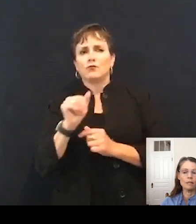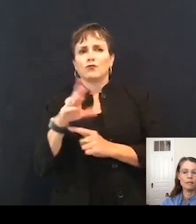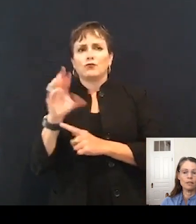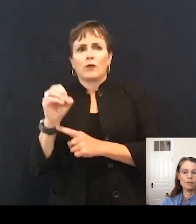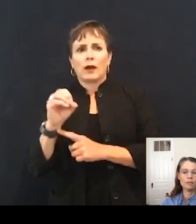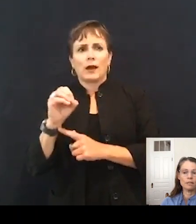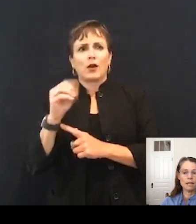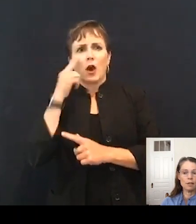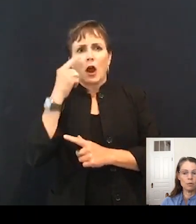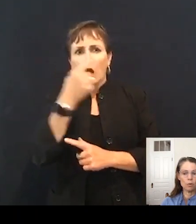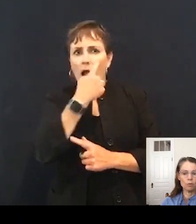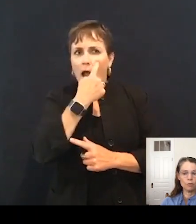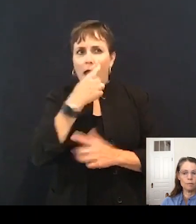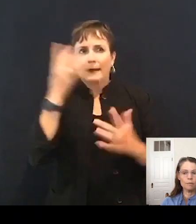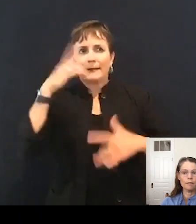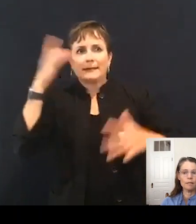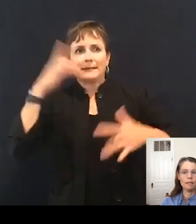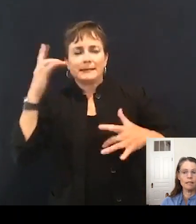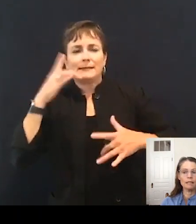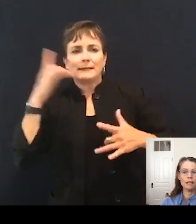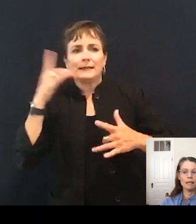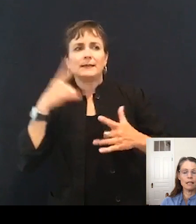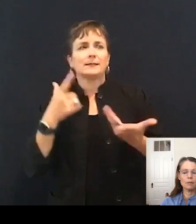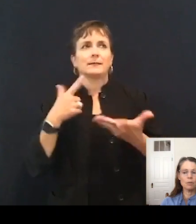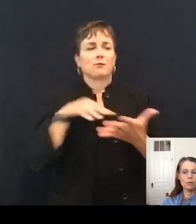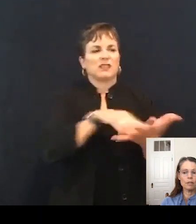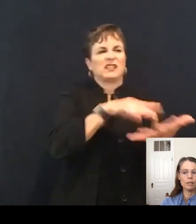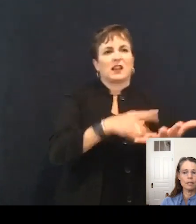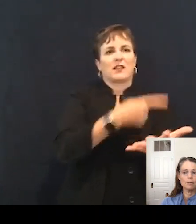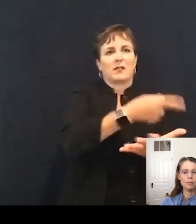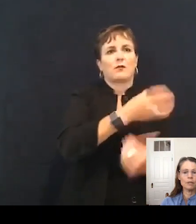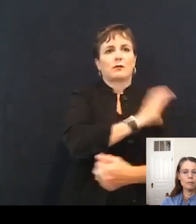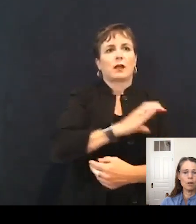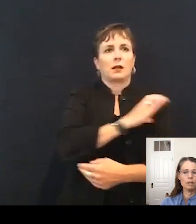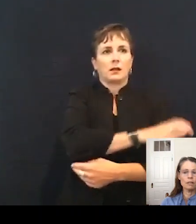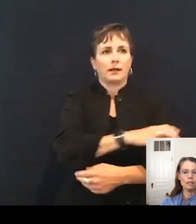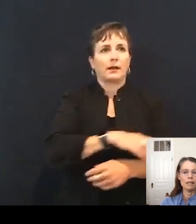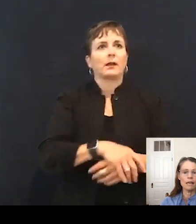Kerstin Nagel-Wolfrum, Nikolai Klymiuk, Pigmod, and